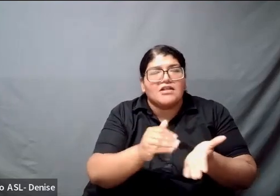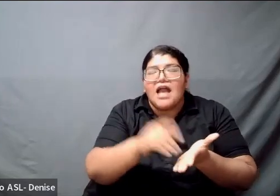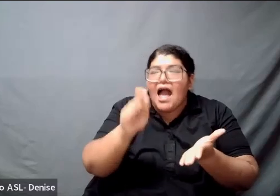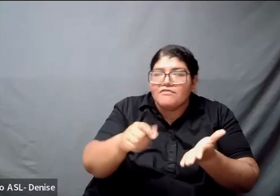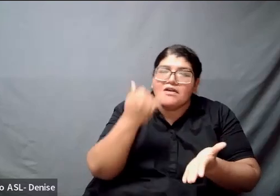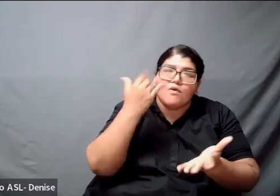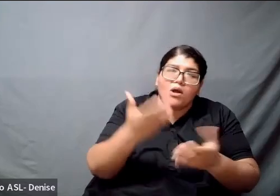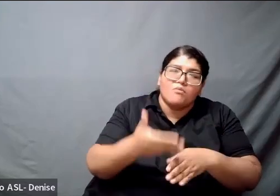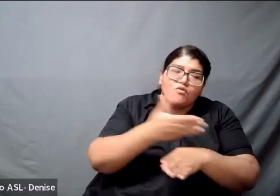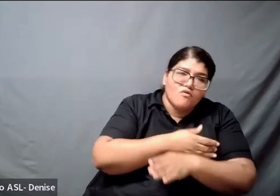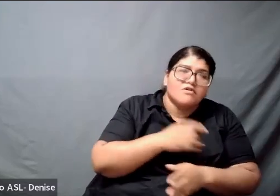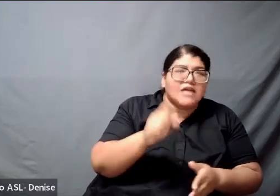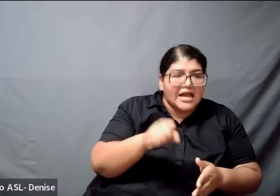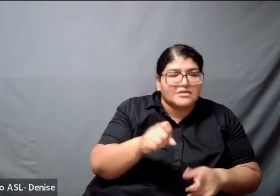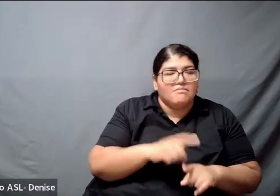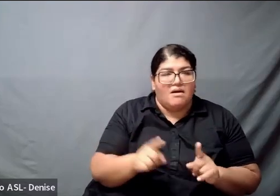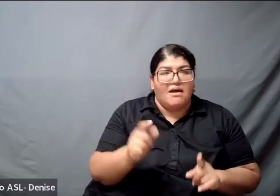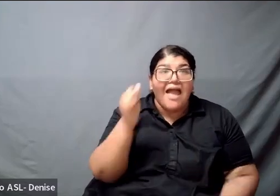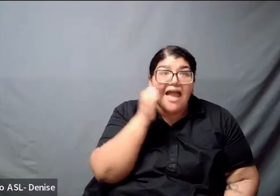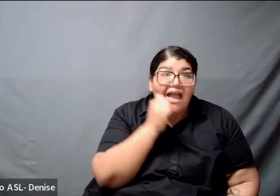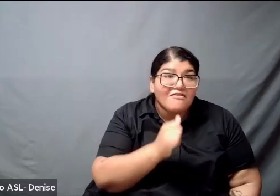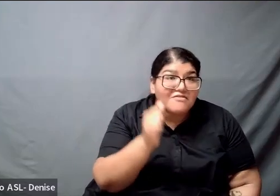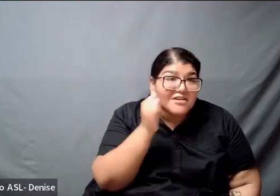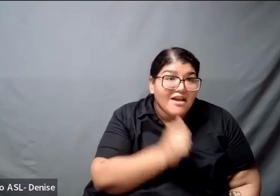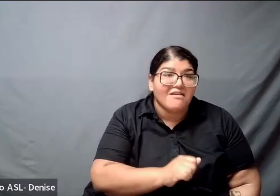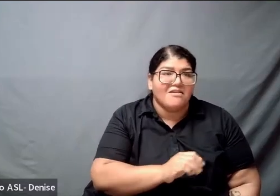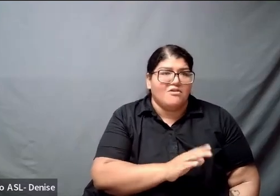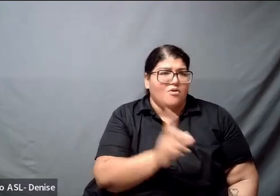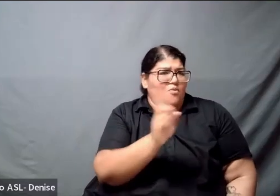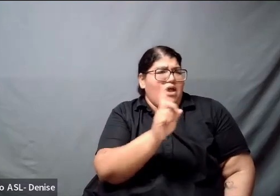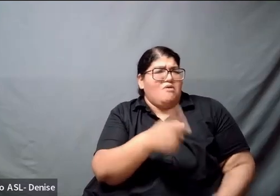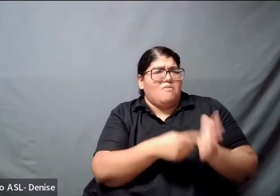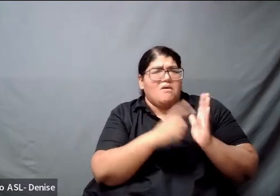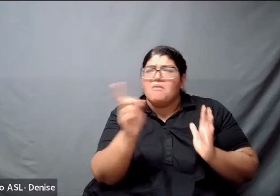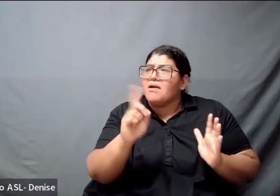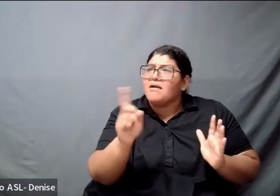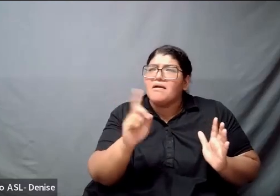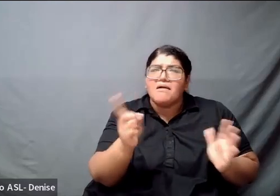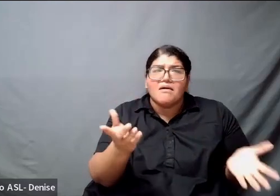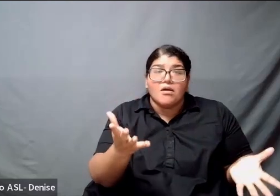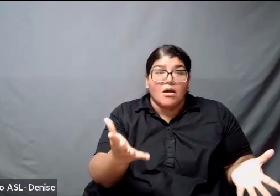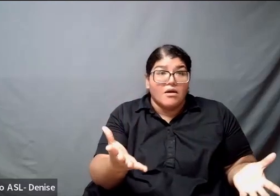but you don't have to do that. There's no requirement. If you want to do it, then yeah,